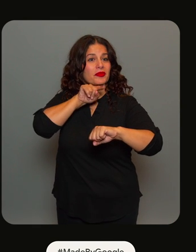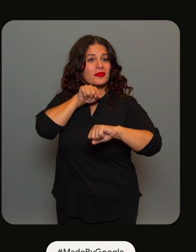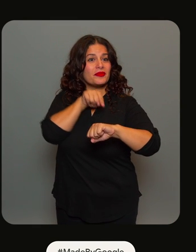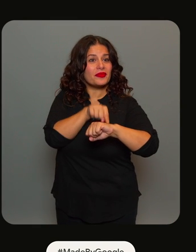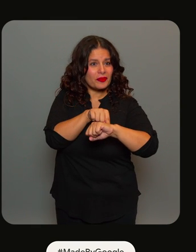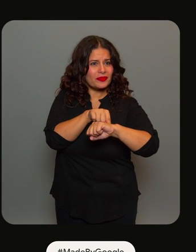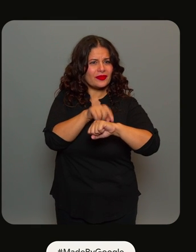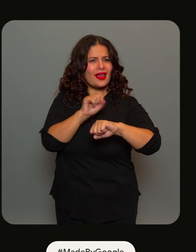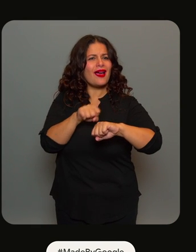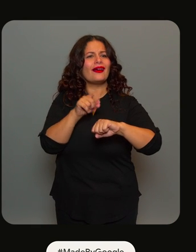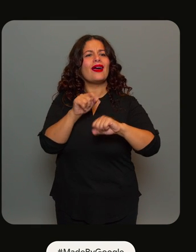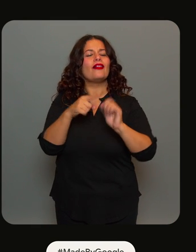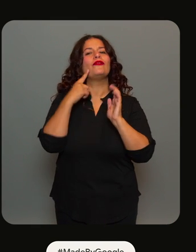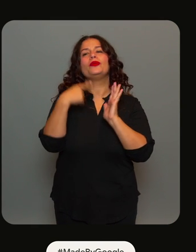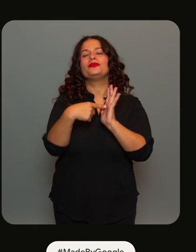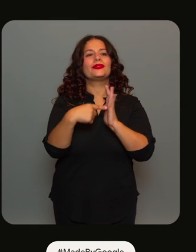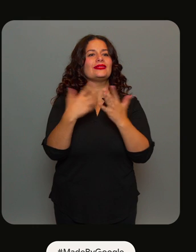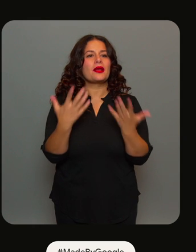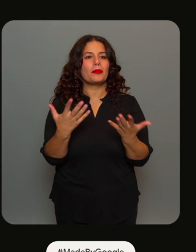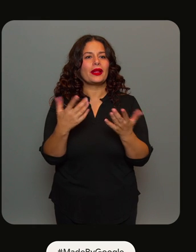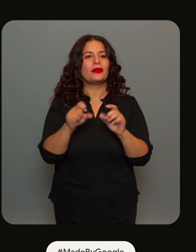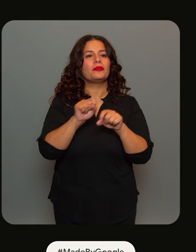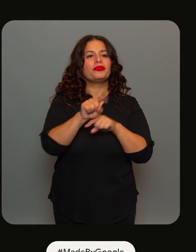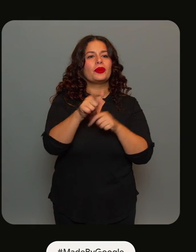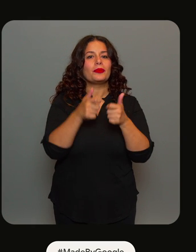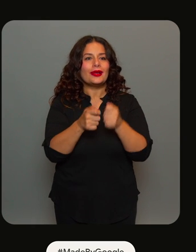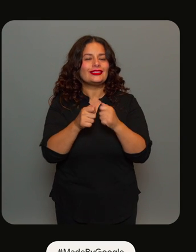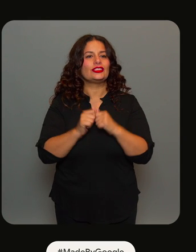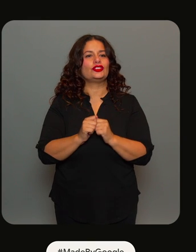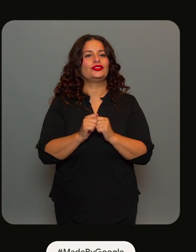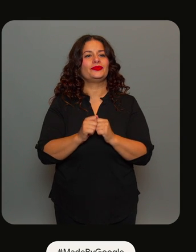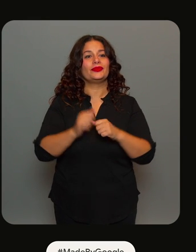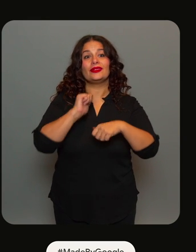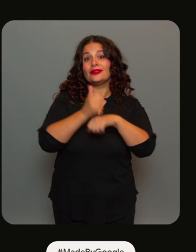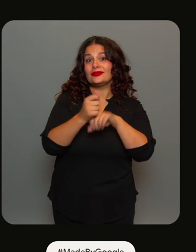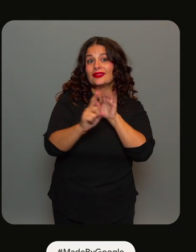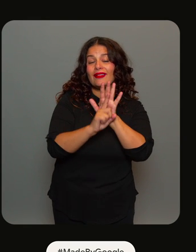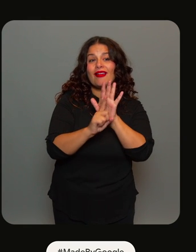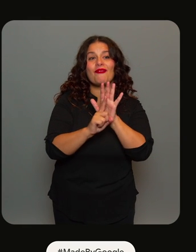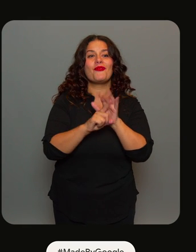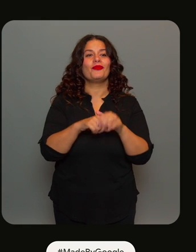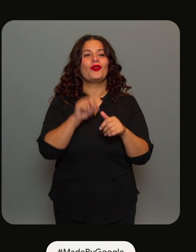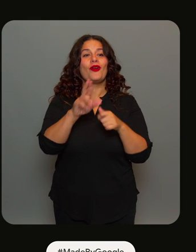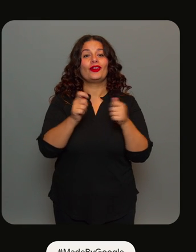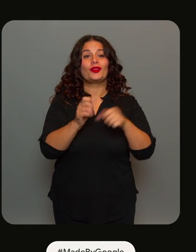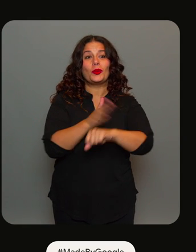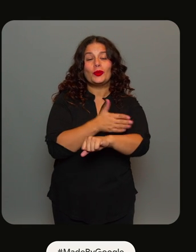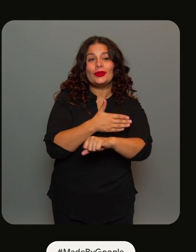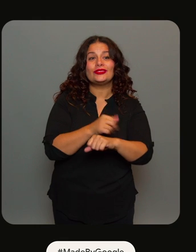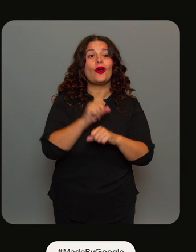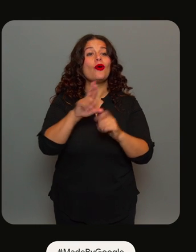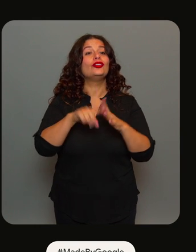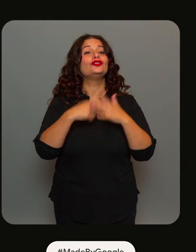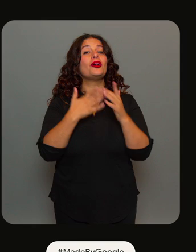actions like sending messages, setting timers, controlling your music and starting your run.